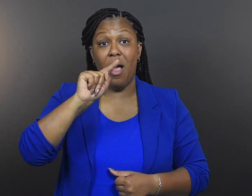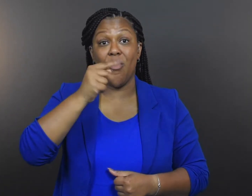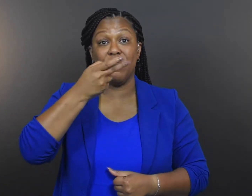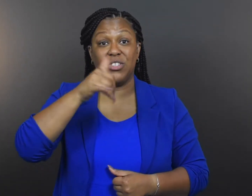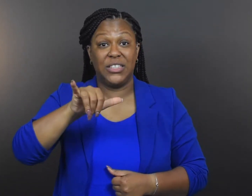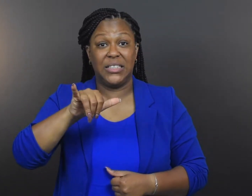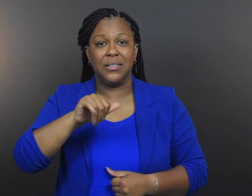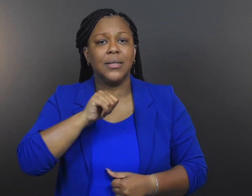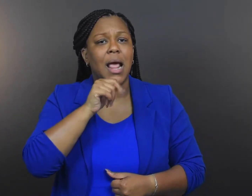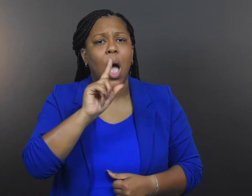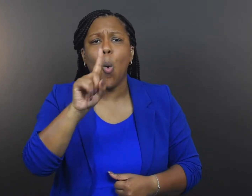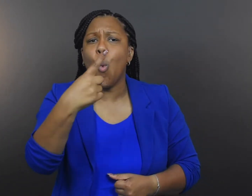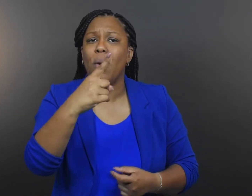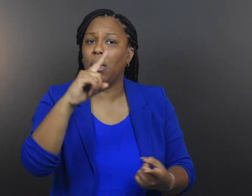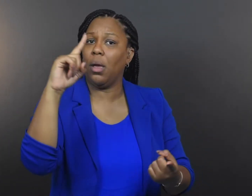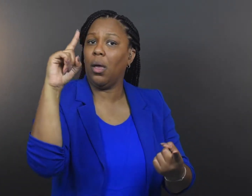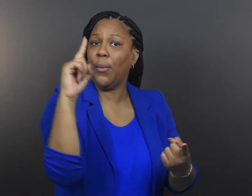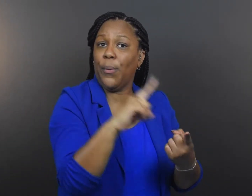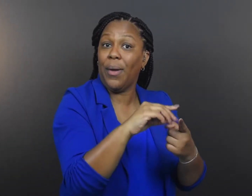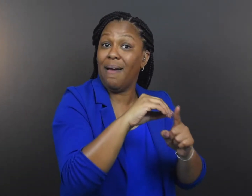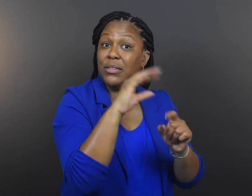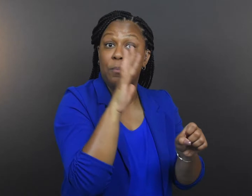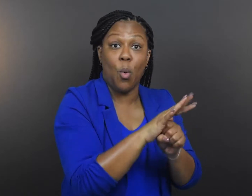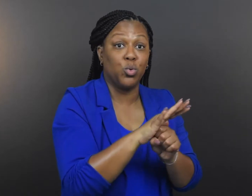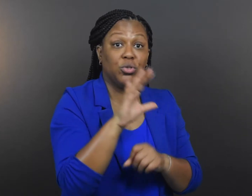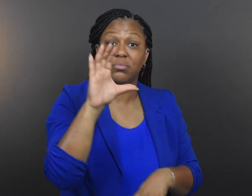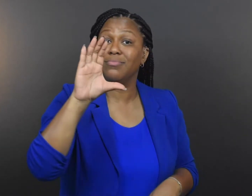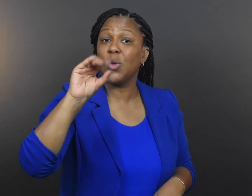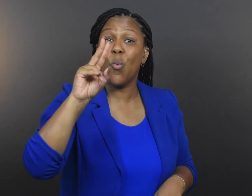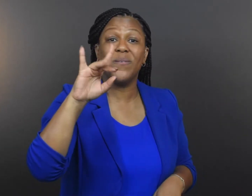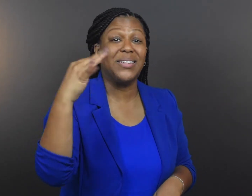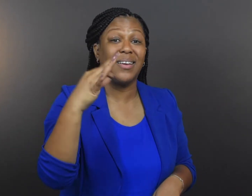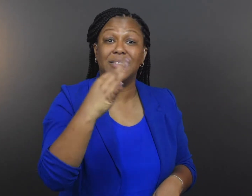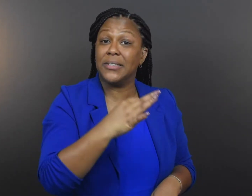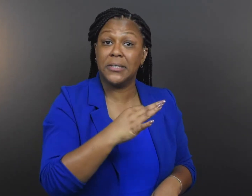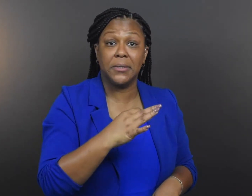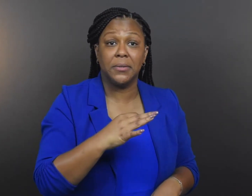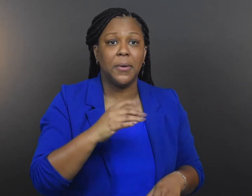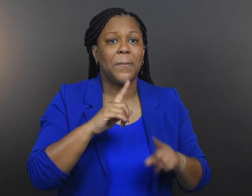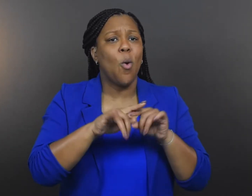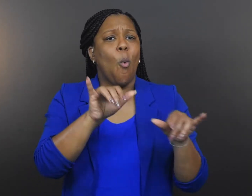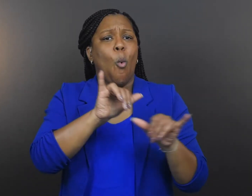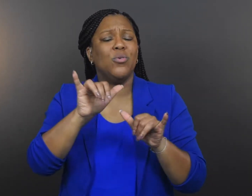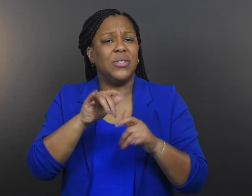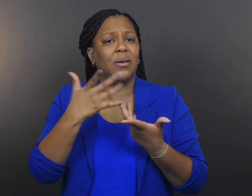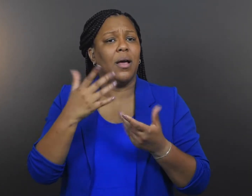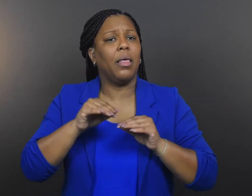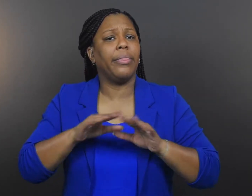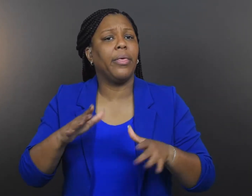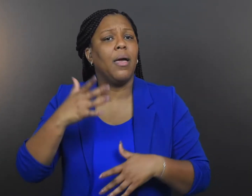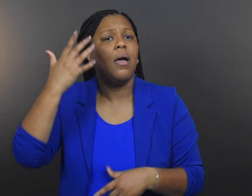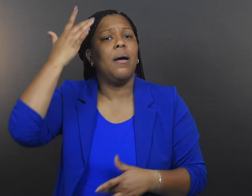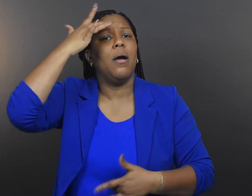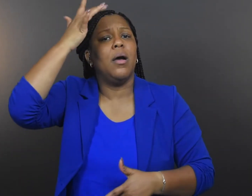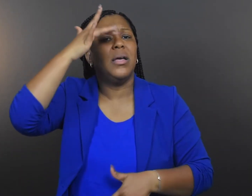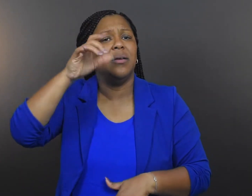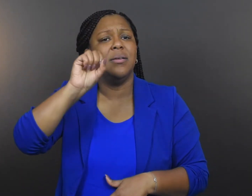Telepathology not only decreases exposure to COVID-19, but also to motion sickness.